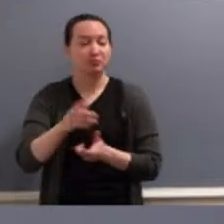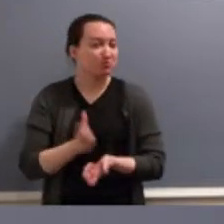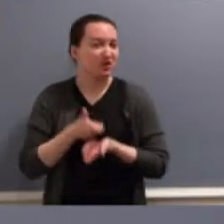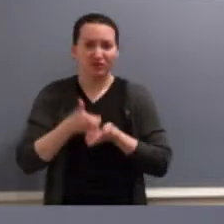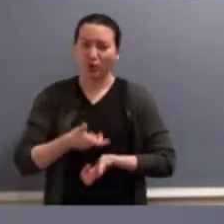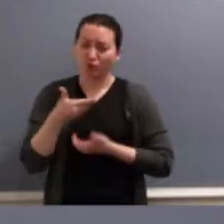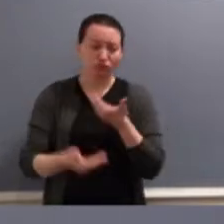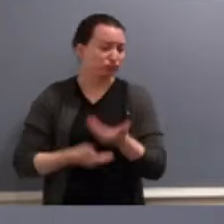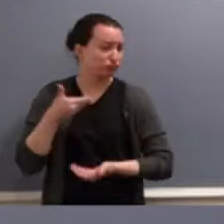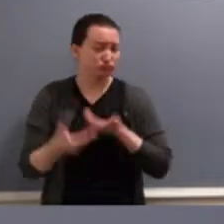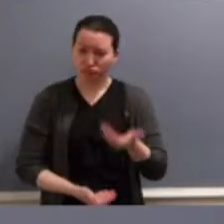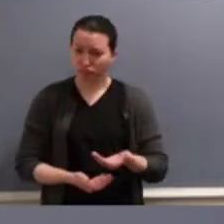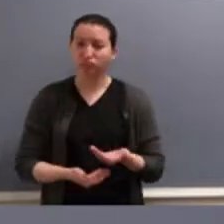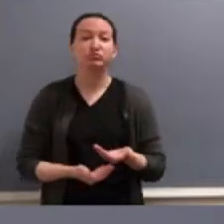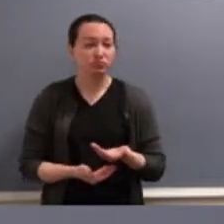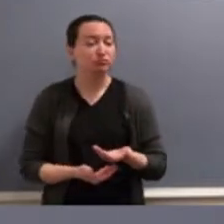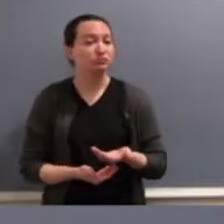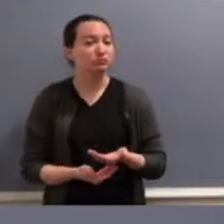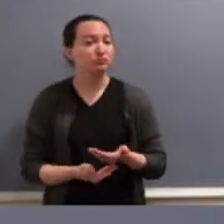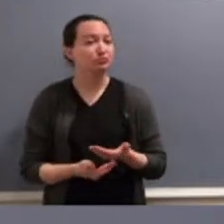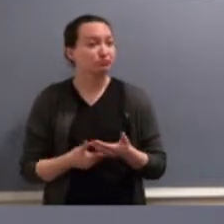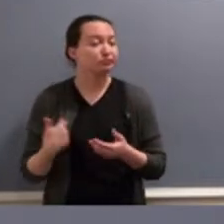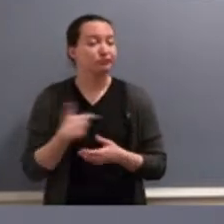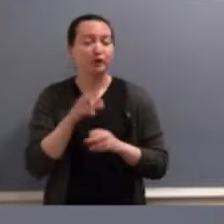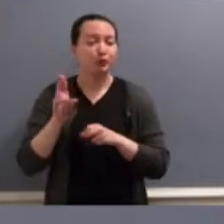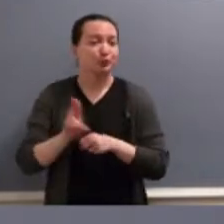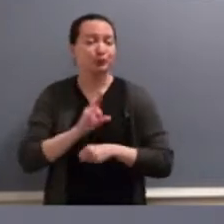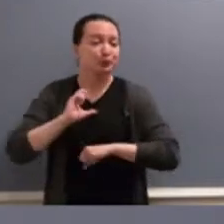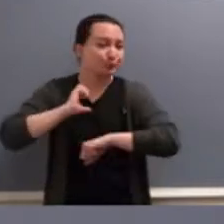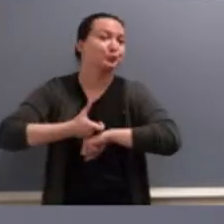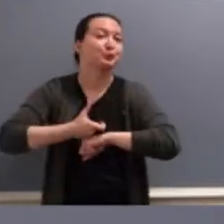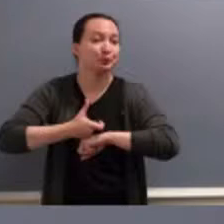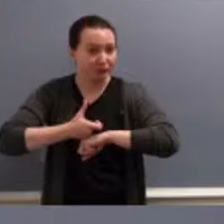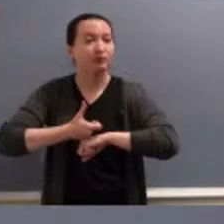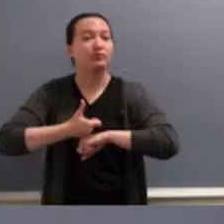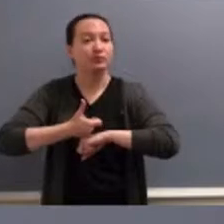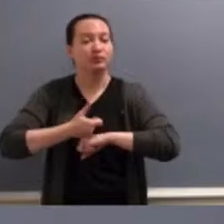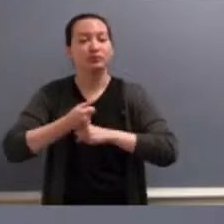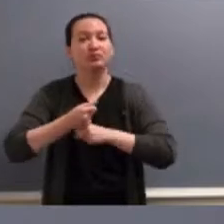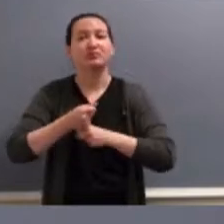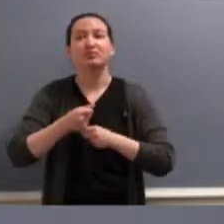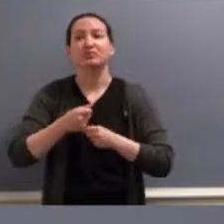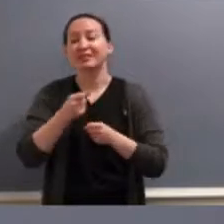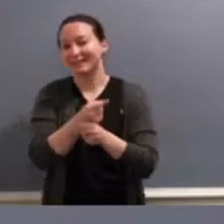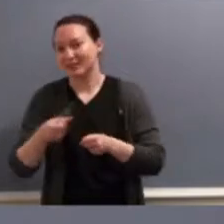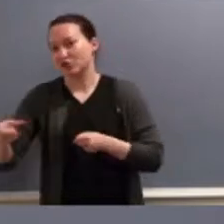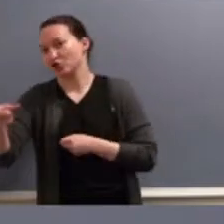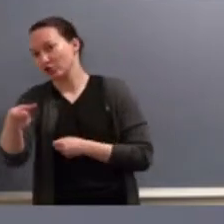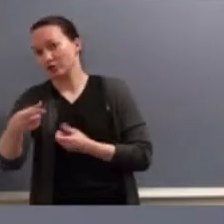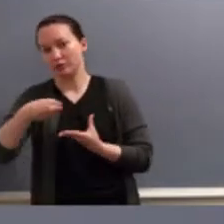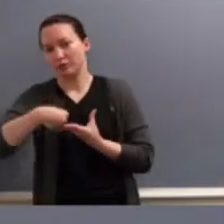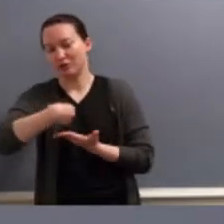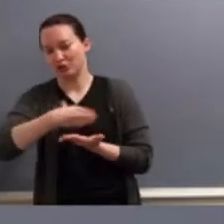well and that's the the process we use to set the next year of budget for for